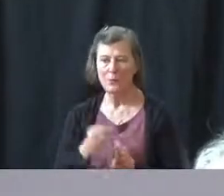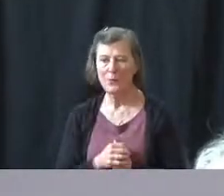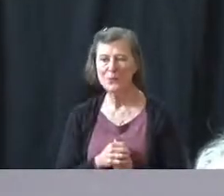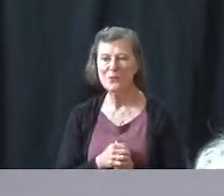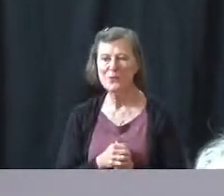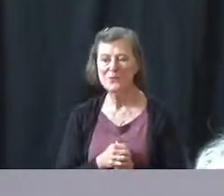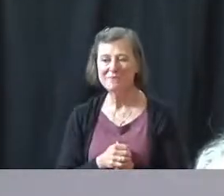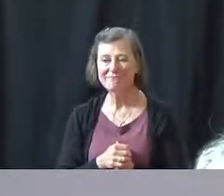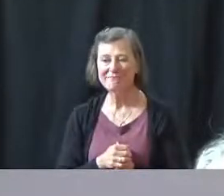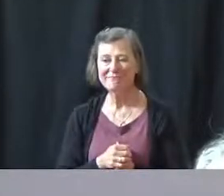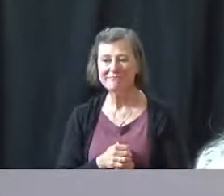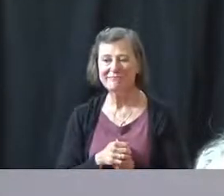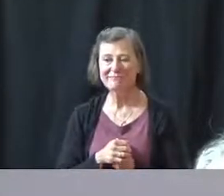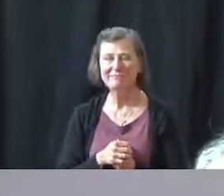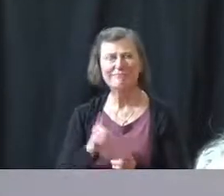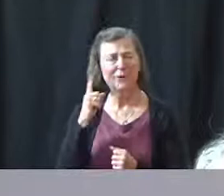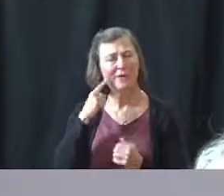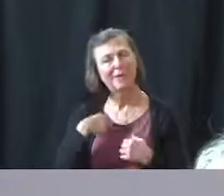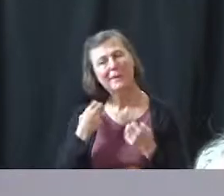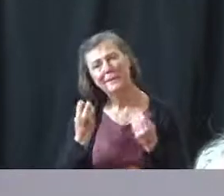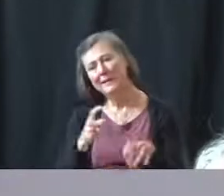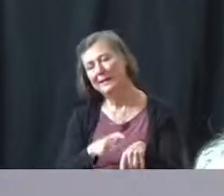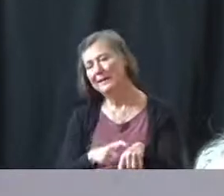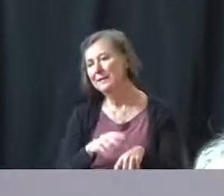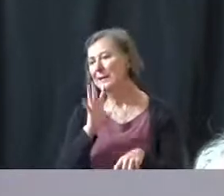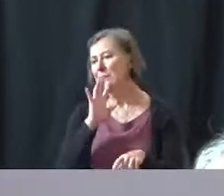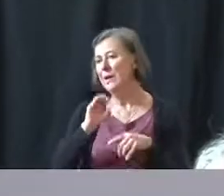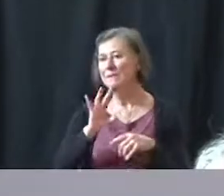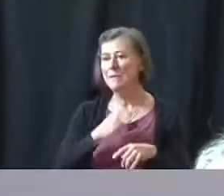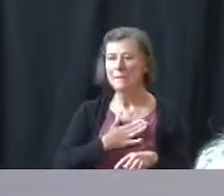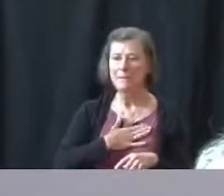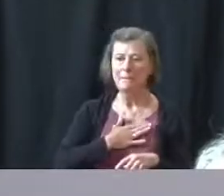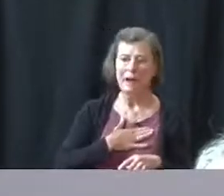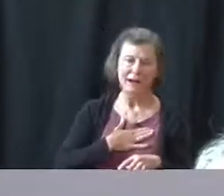You've often heard me speak about my spiritual superhero Samuel J May.